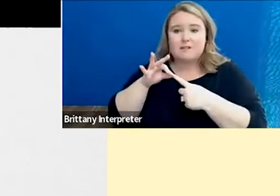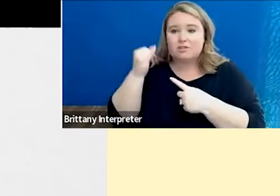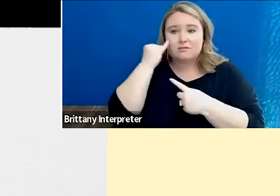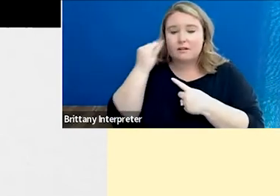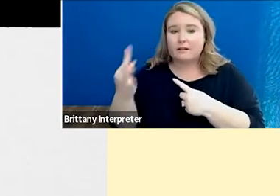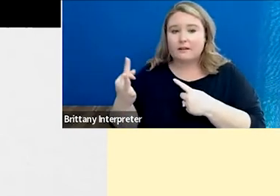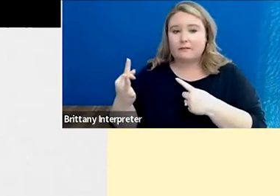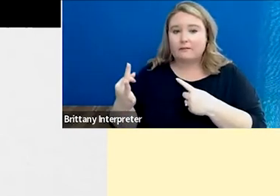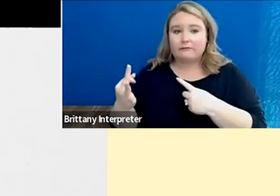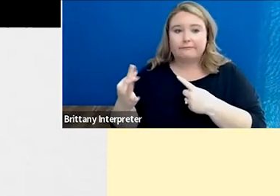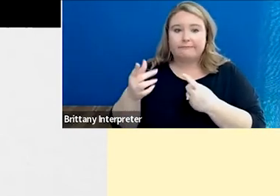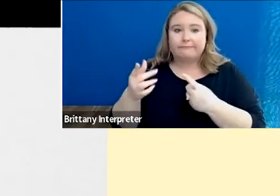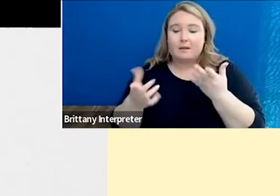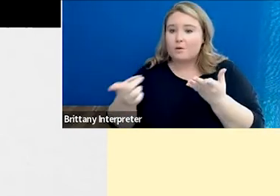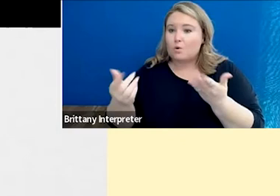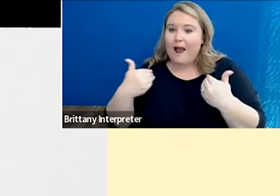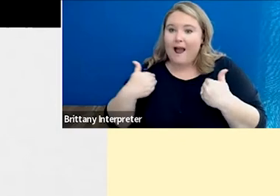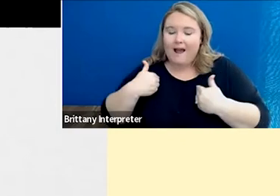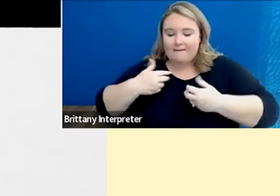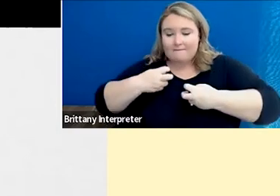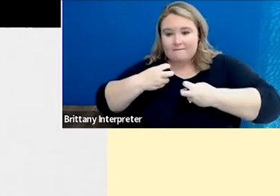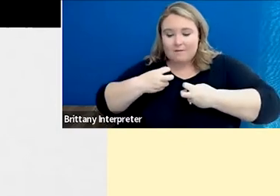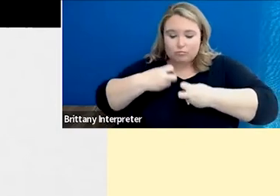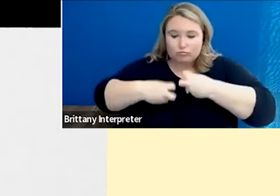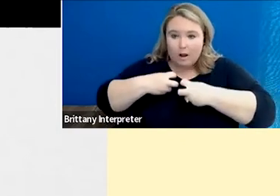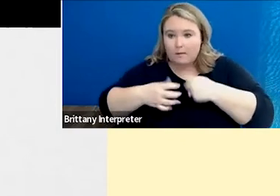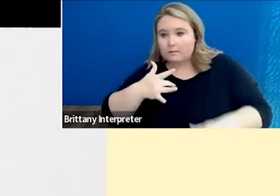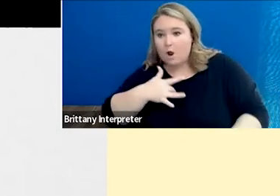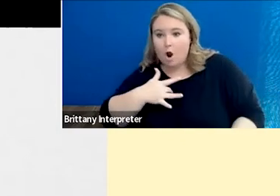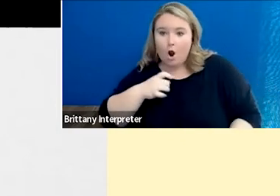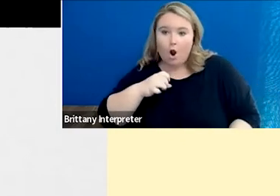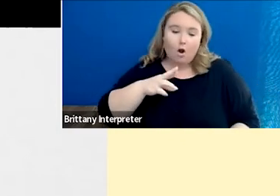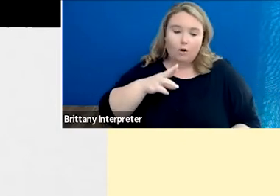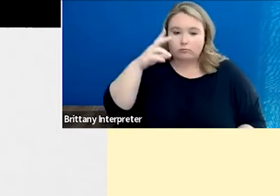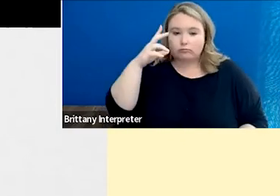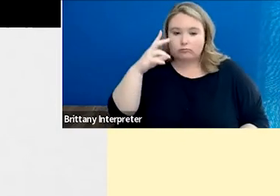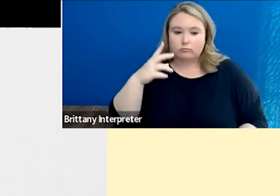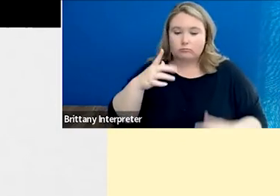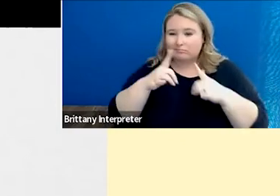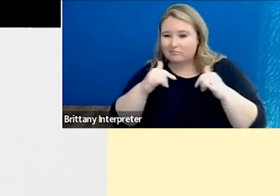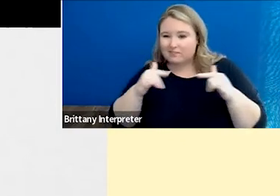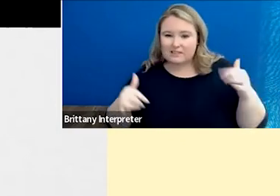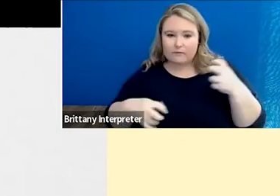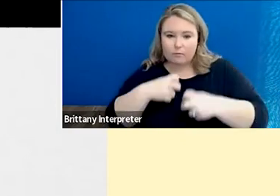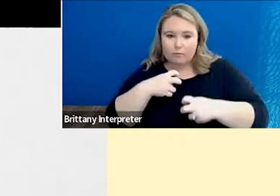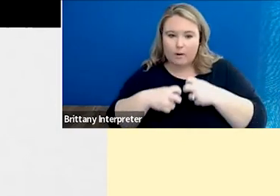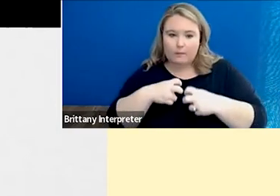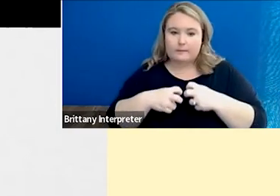and are trying to protect their immune system are still very much in the heat of the pandemic,